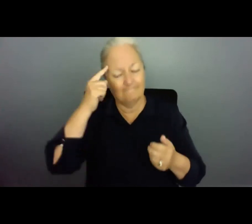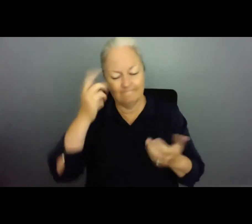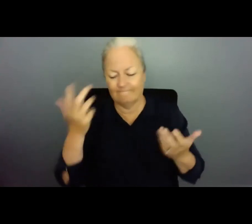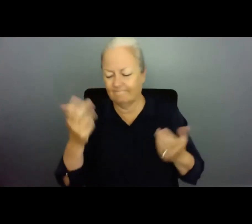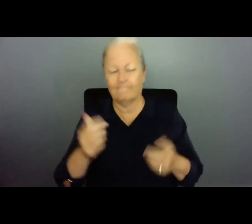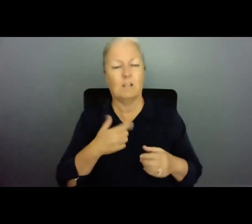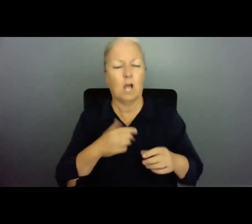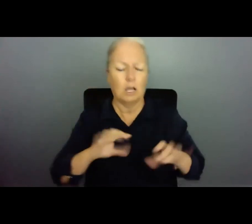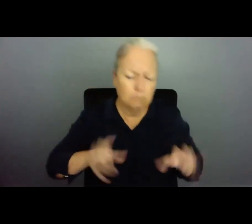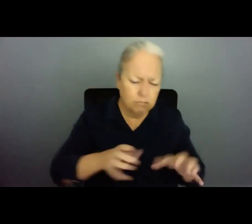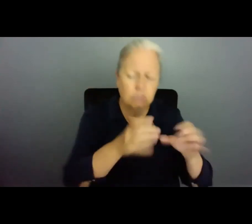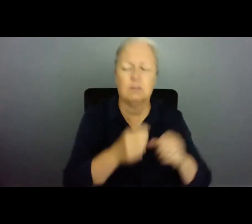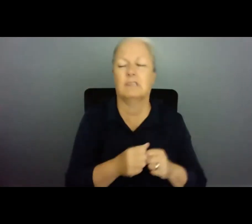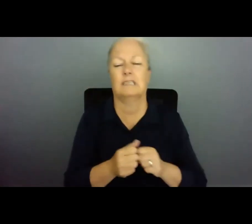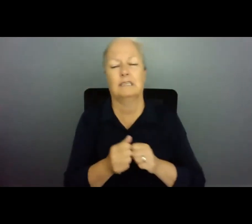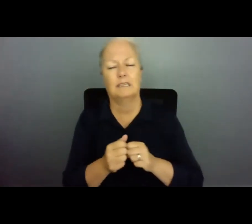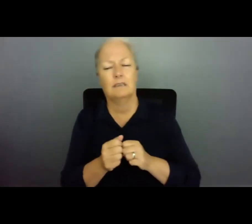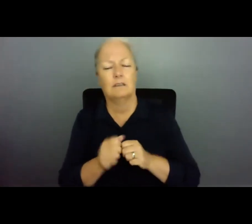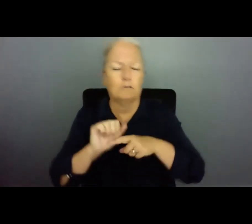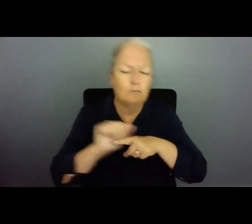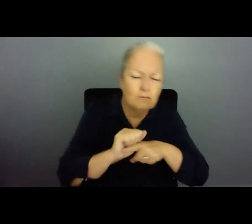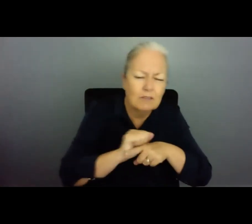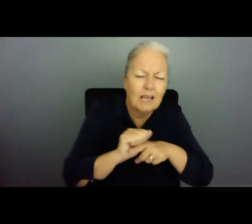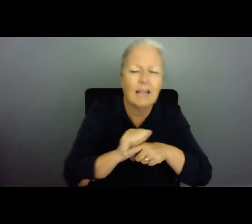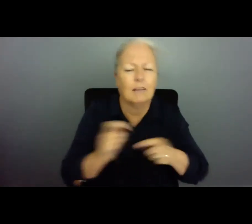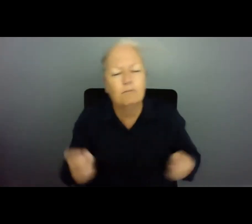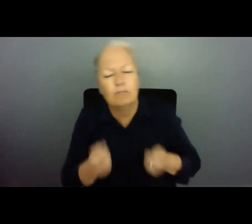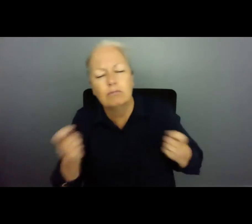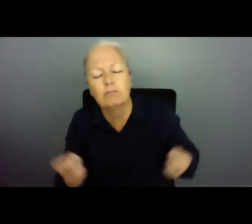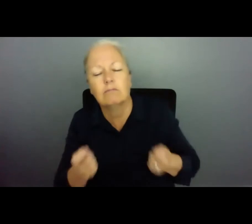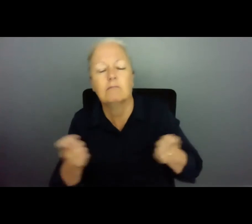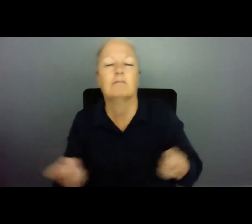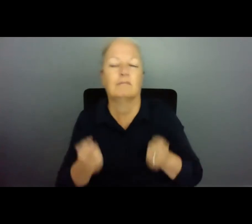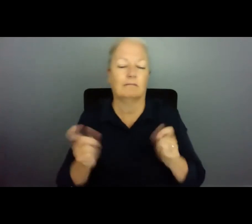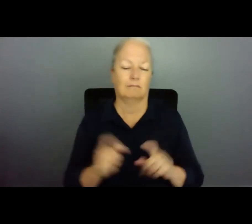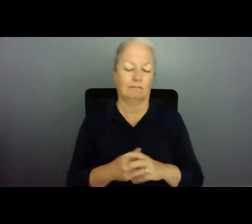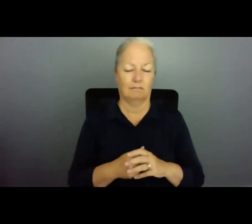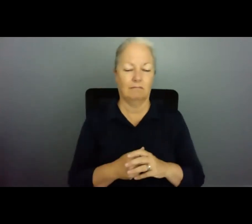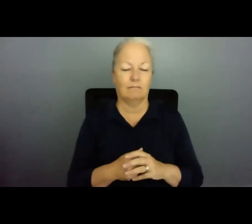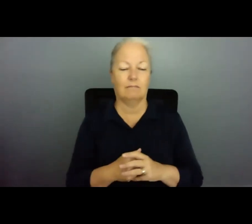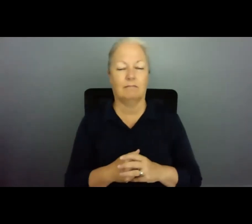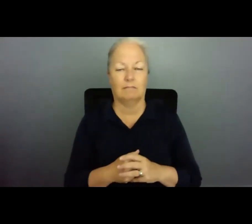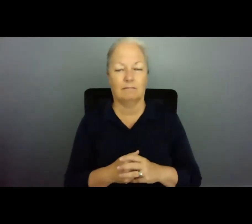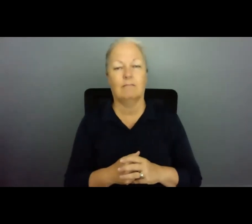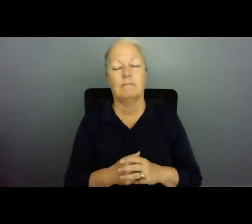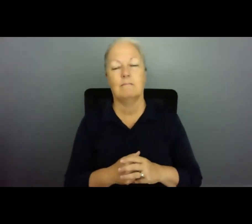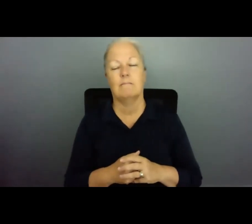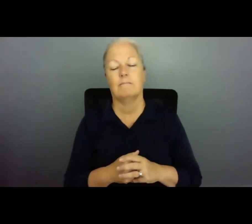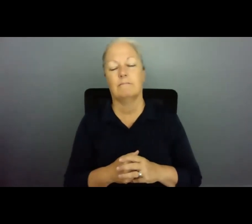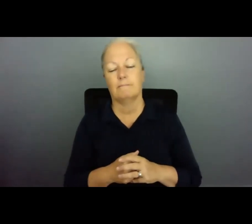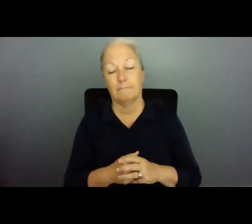as it wasn't big switch for example they have to get used to digital platforms